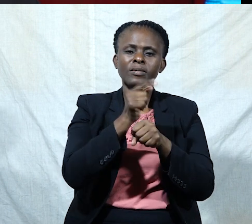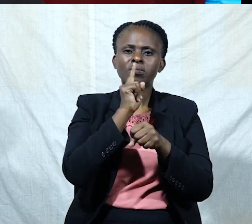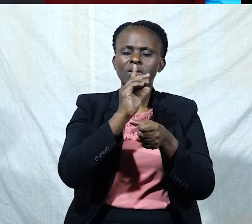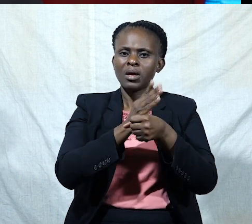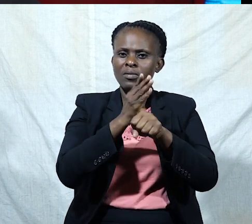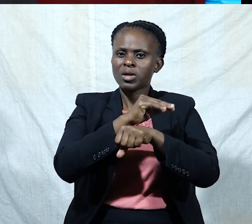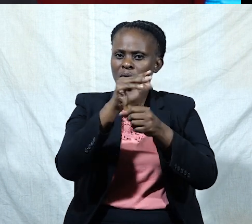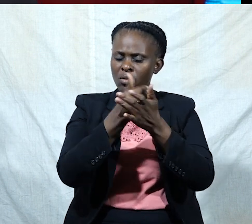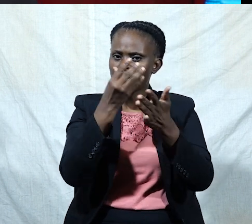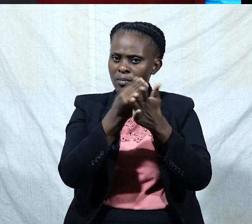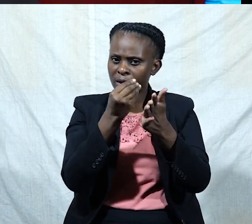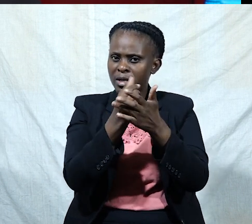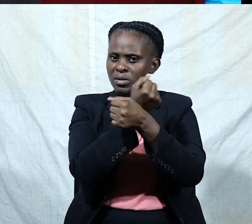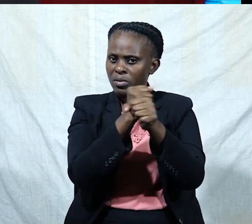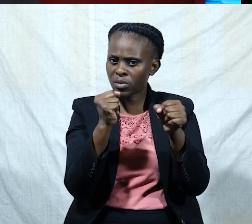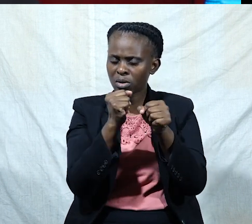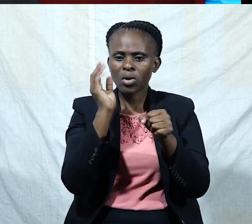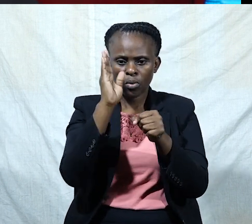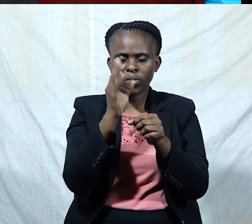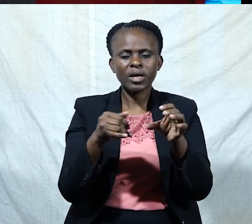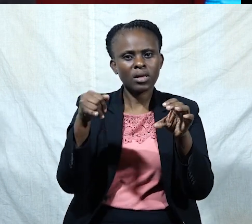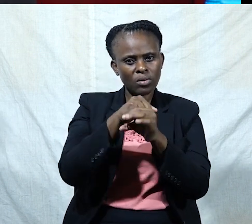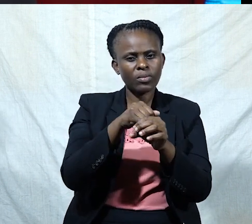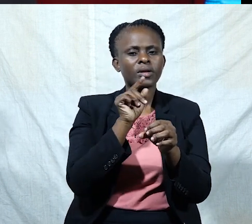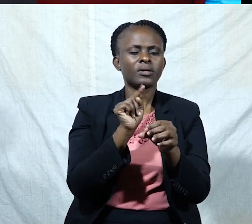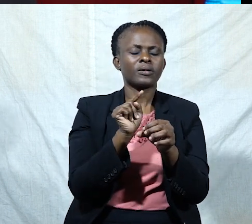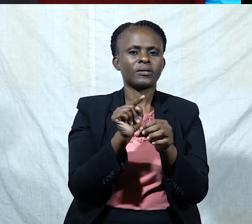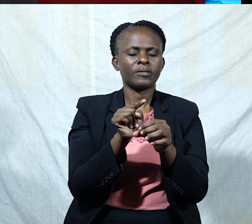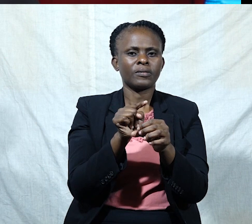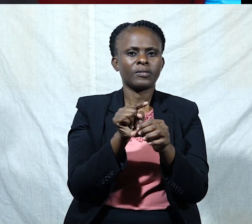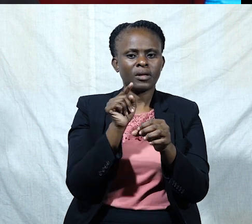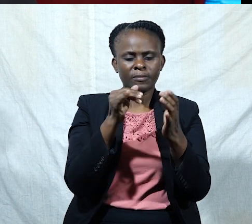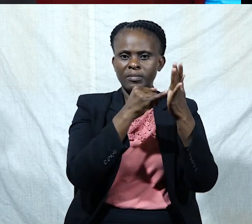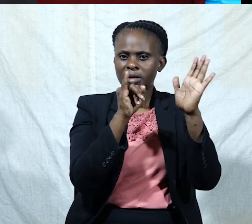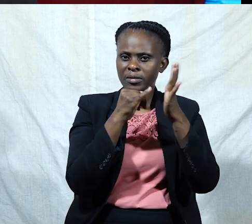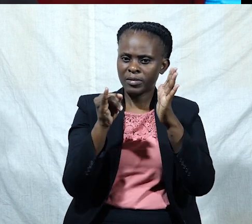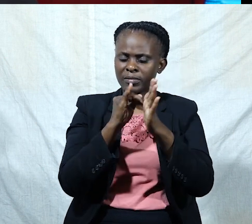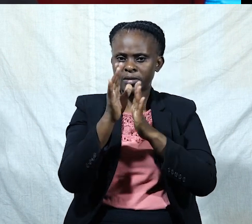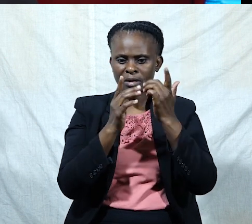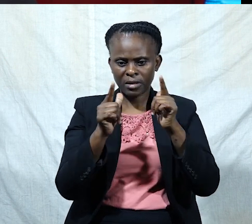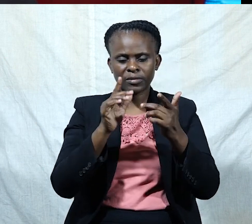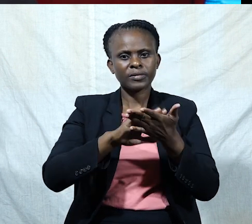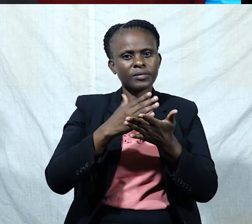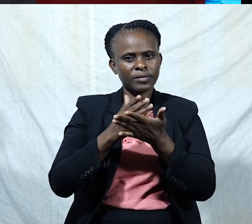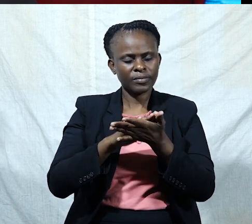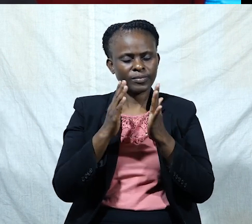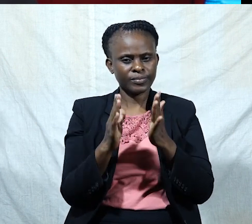once funding is secured, then we would incorporate the identified sign language interpreters